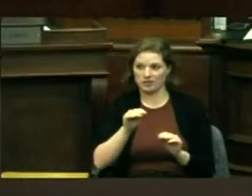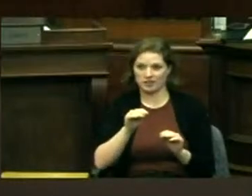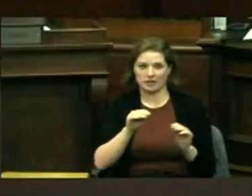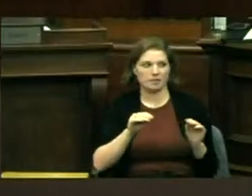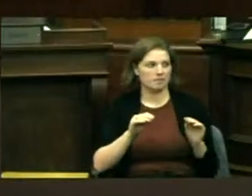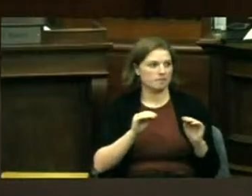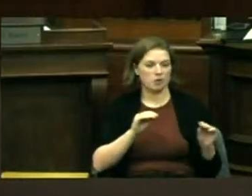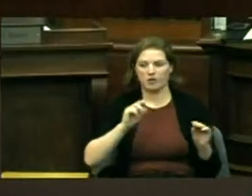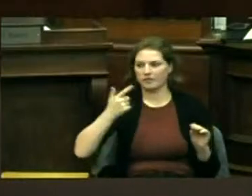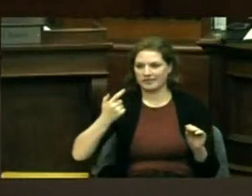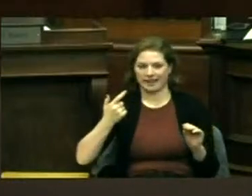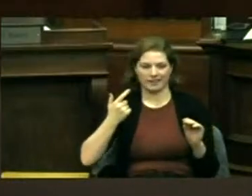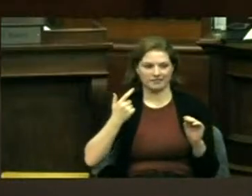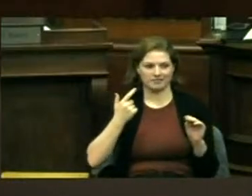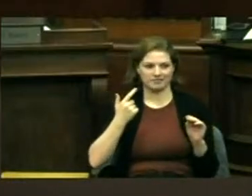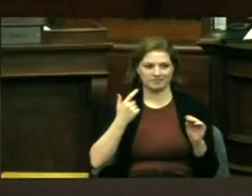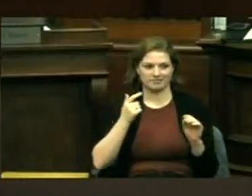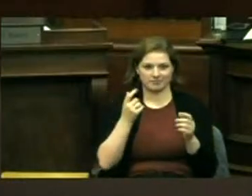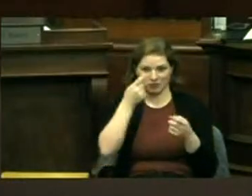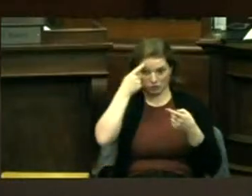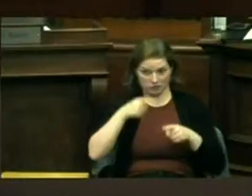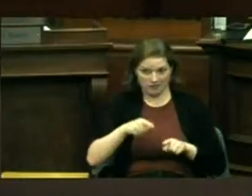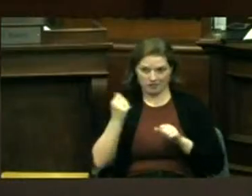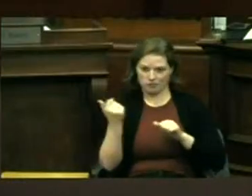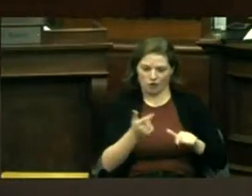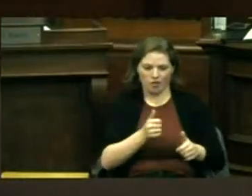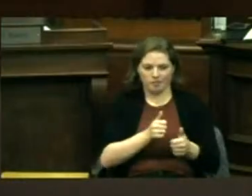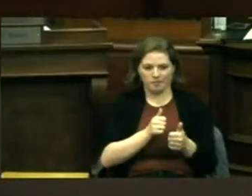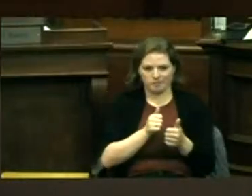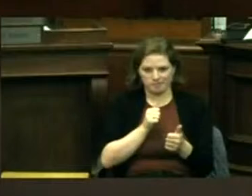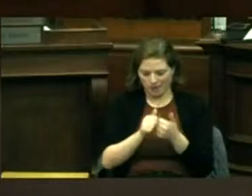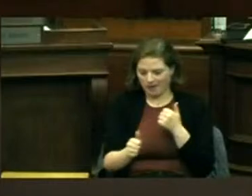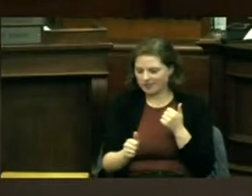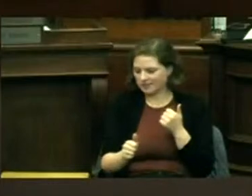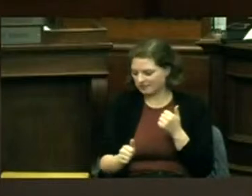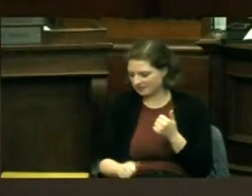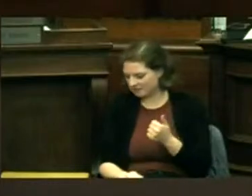Any additional questions? I need